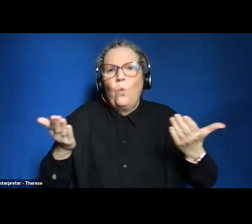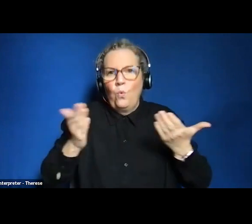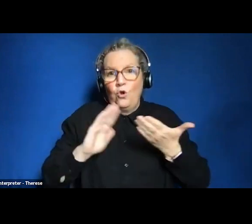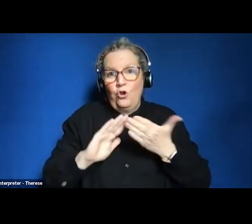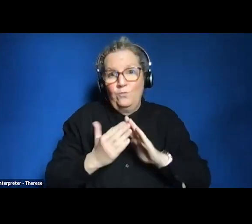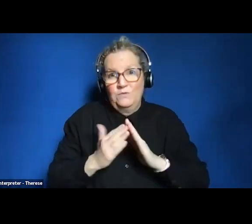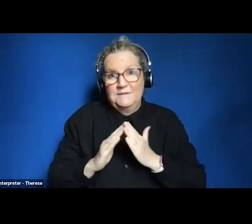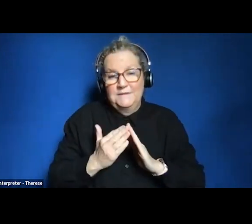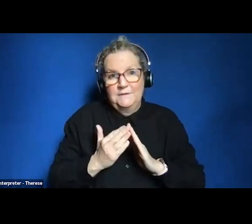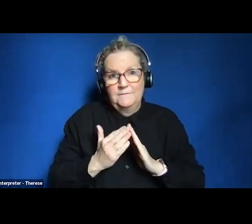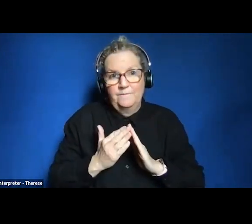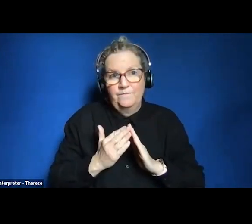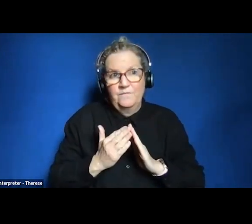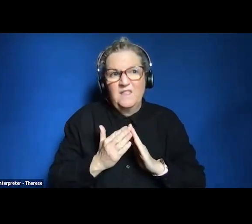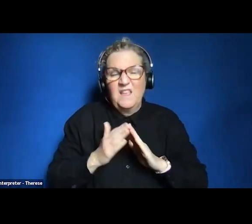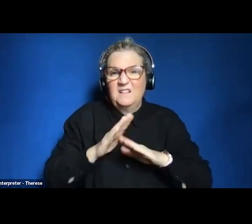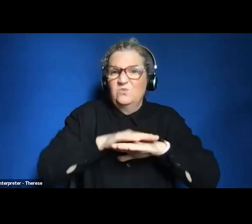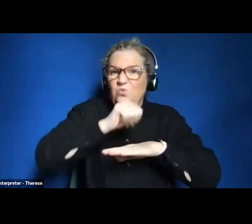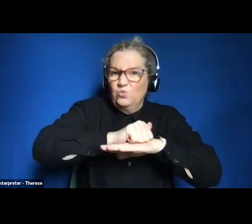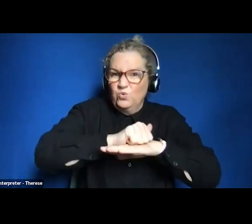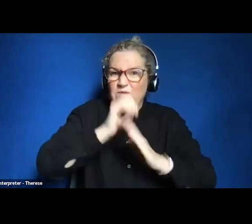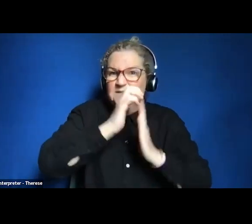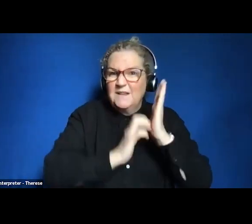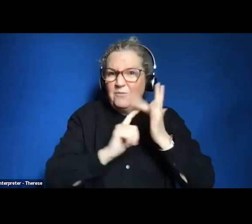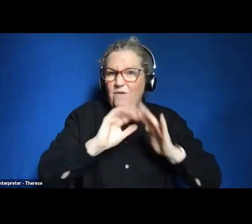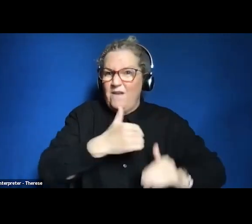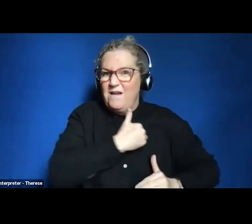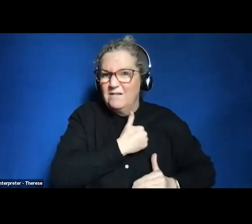the Uluru Statement from the Heart that our culture is a gift to others.